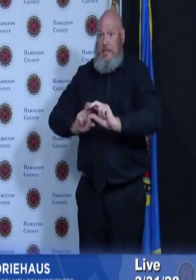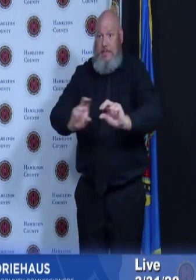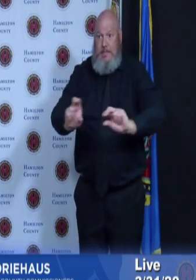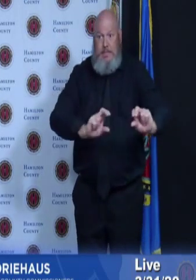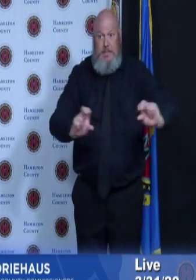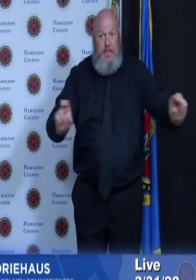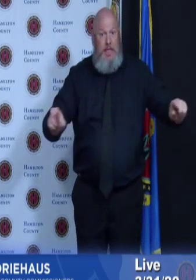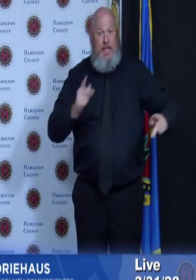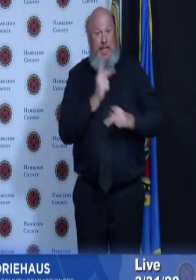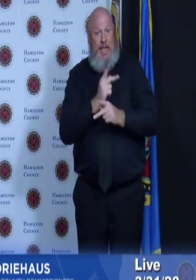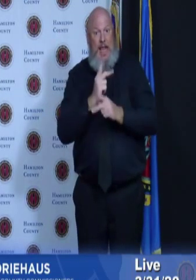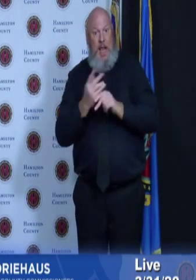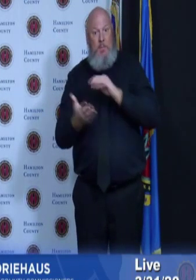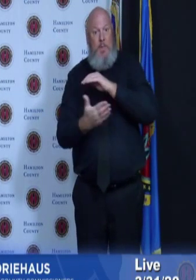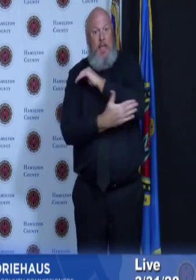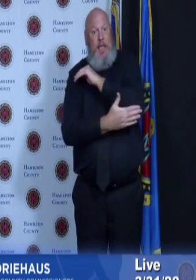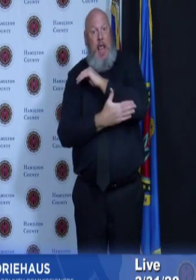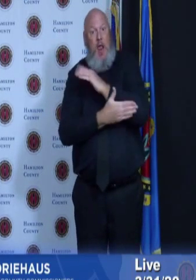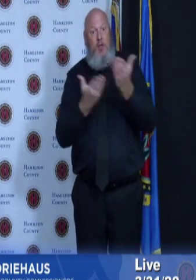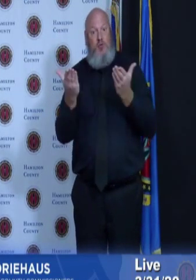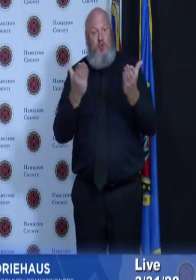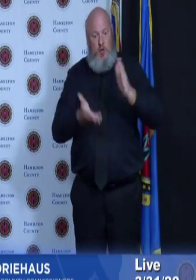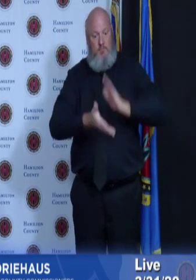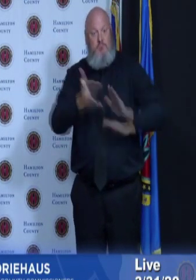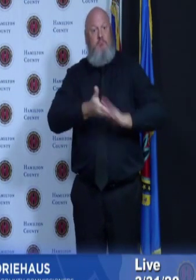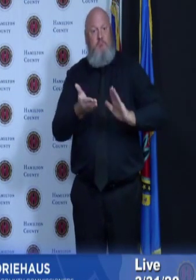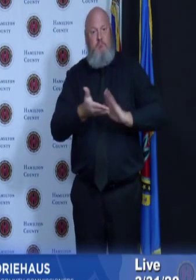would be useful and it's not going to be all of it of course we're still gonna